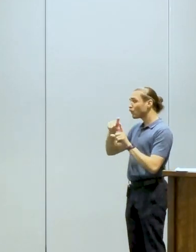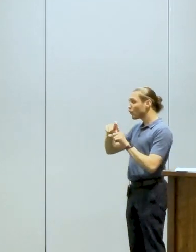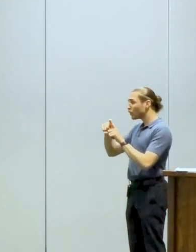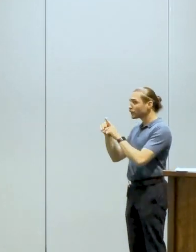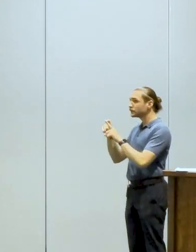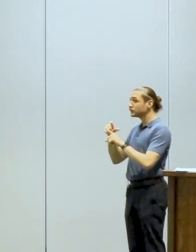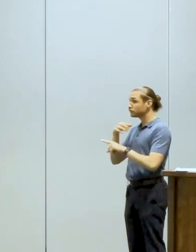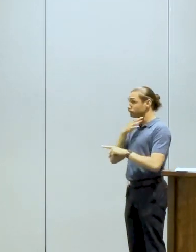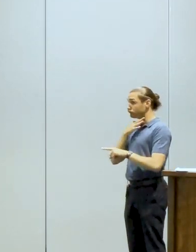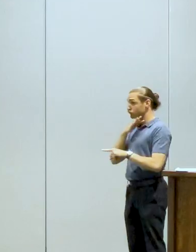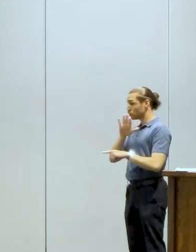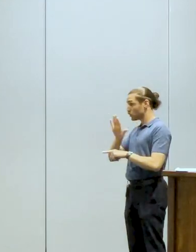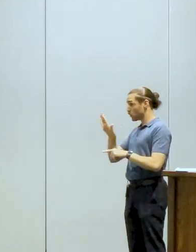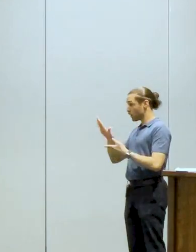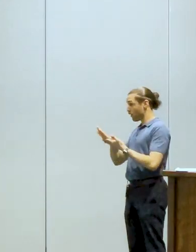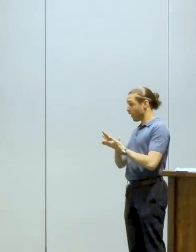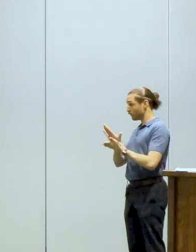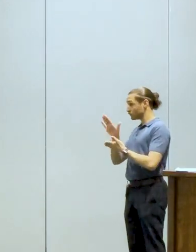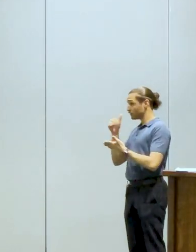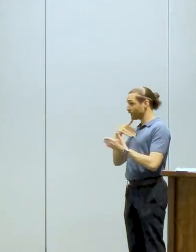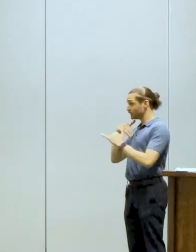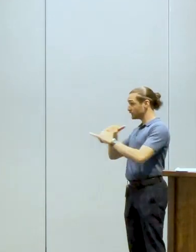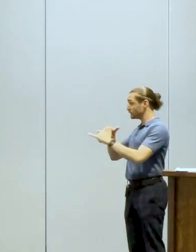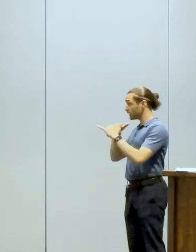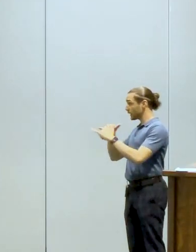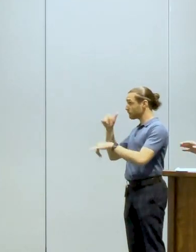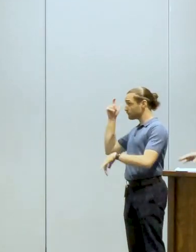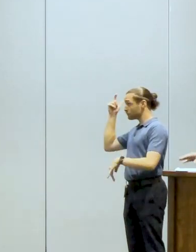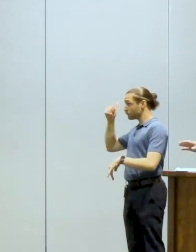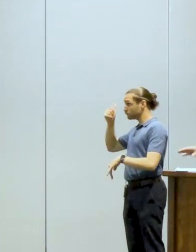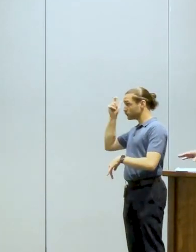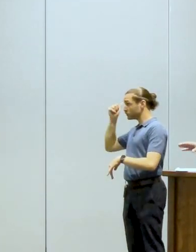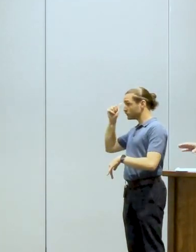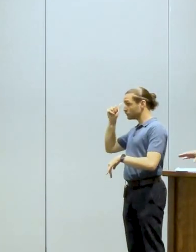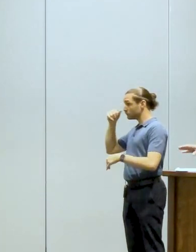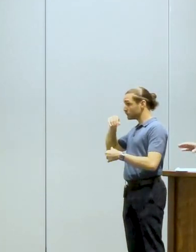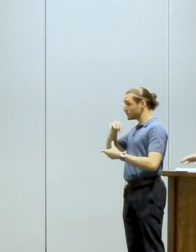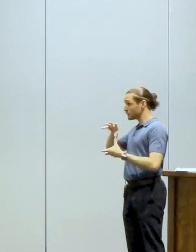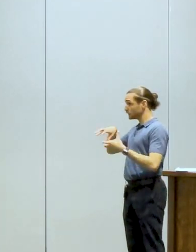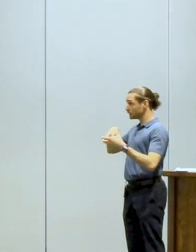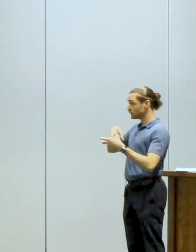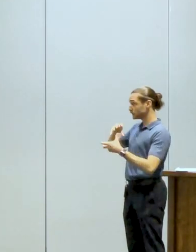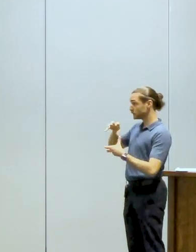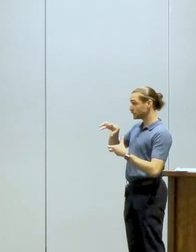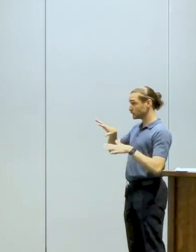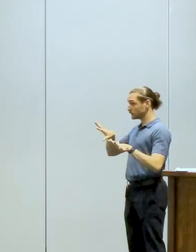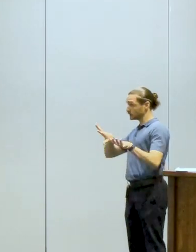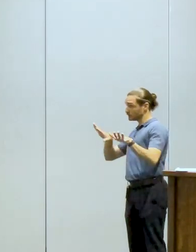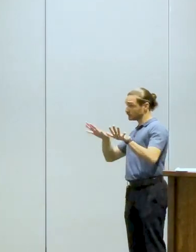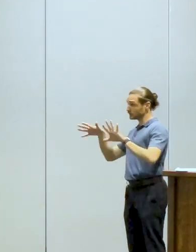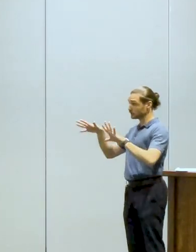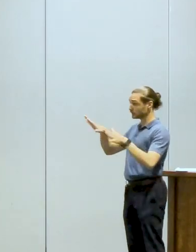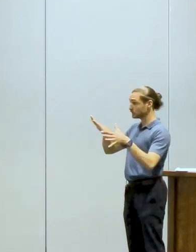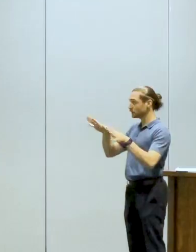that same thing or No, mixed. Okay, so that's like, why I'm